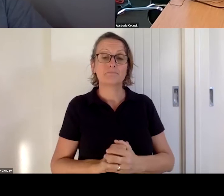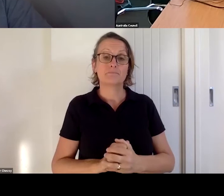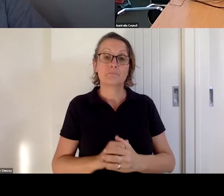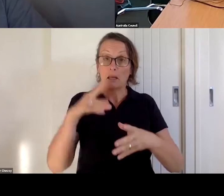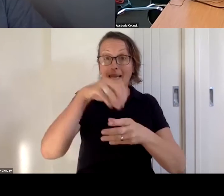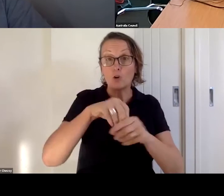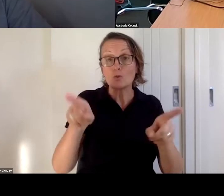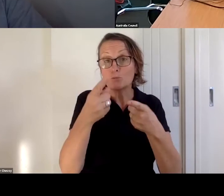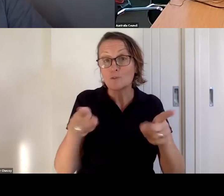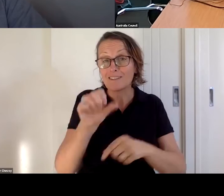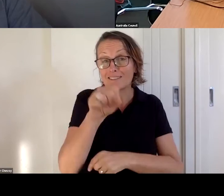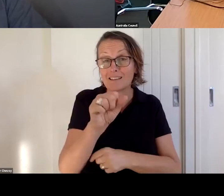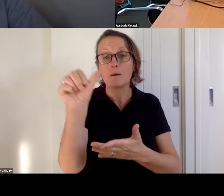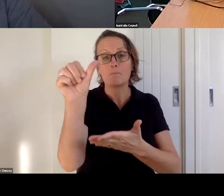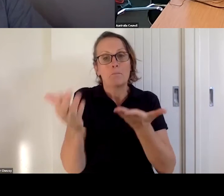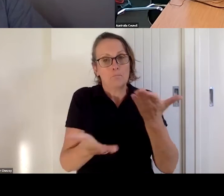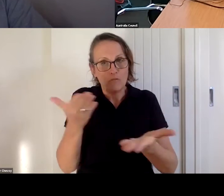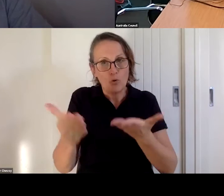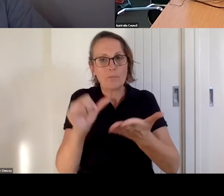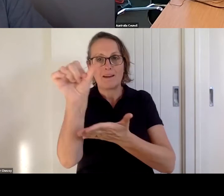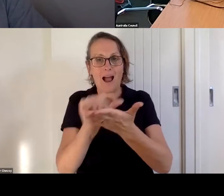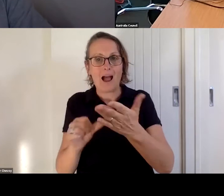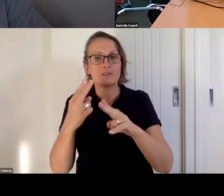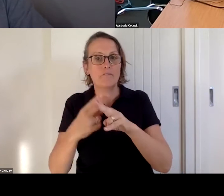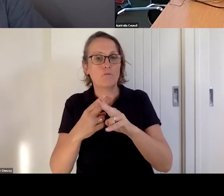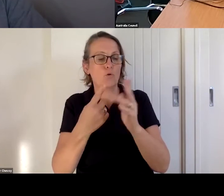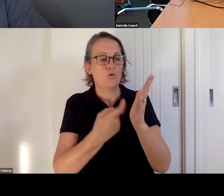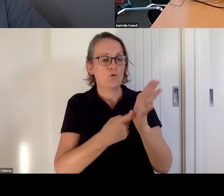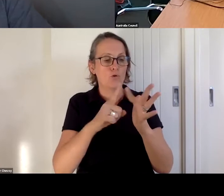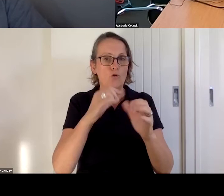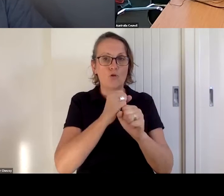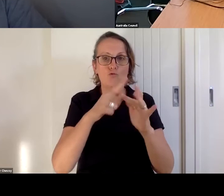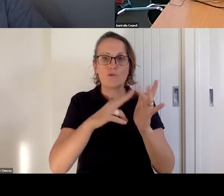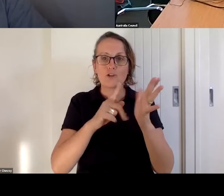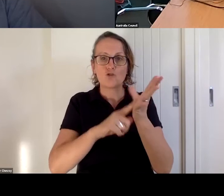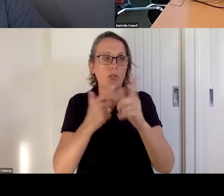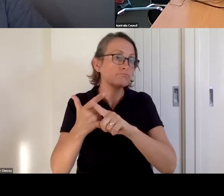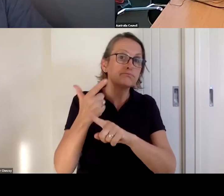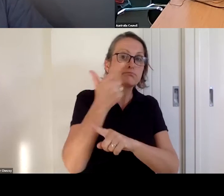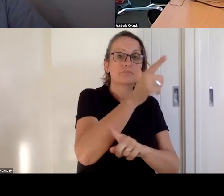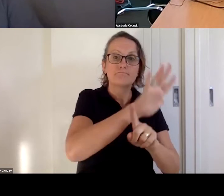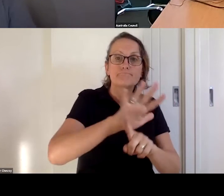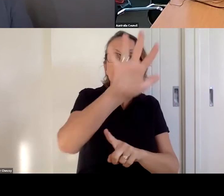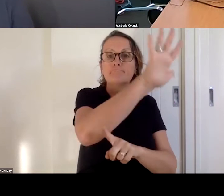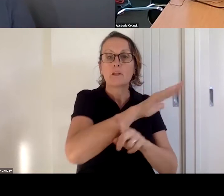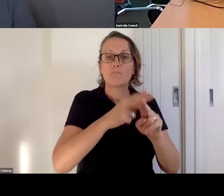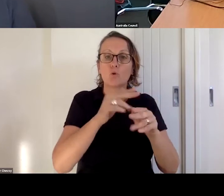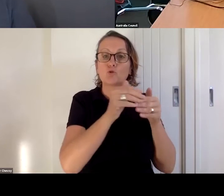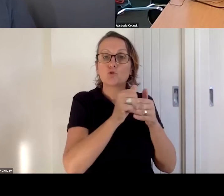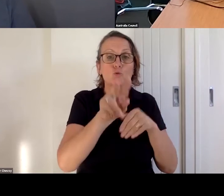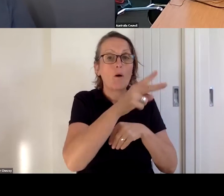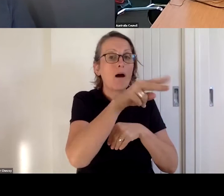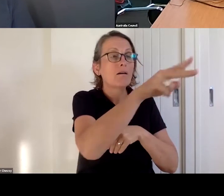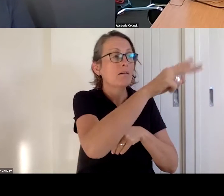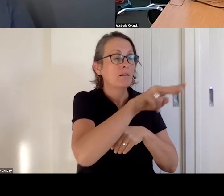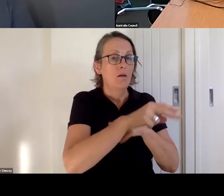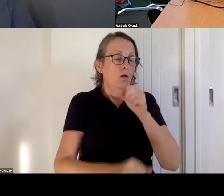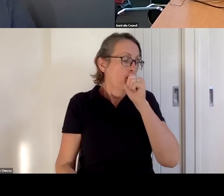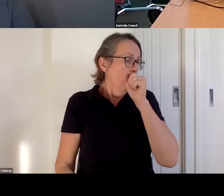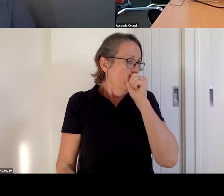but the Performing Arts Regional and Remote Touring program. We have, as we mentioned before,